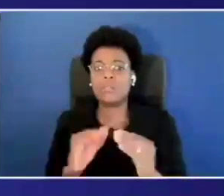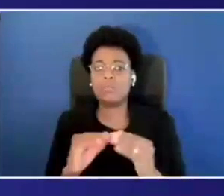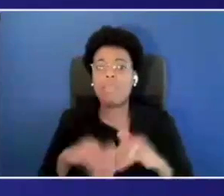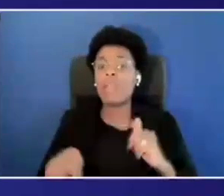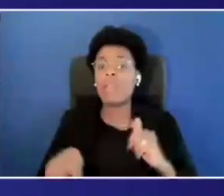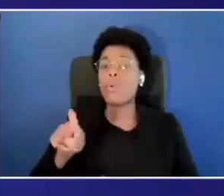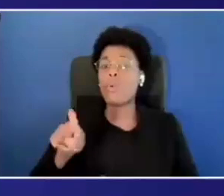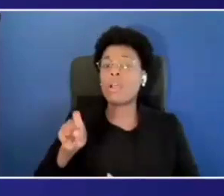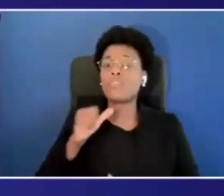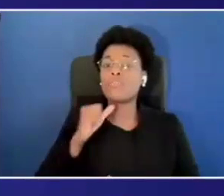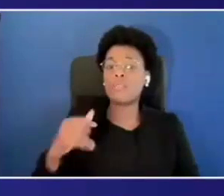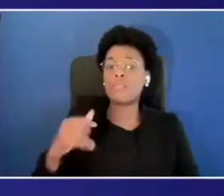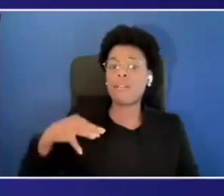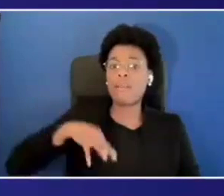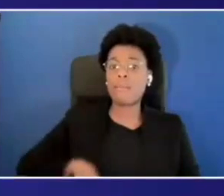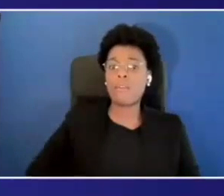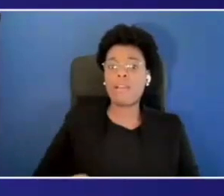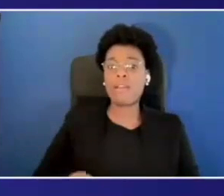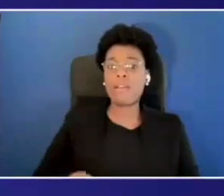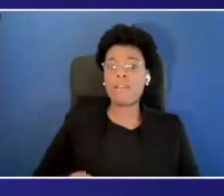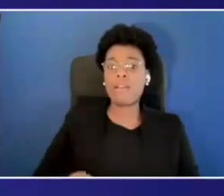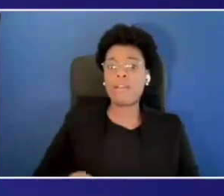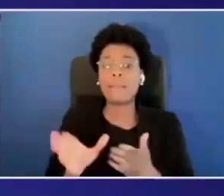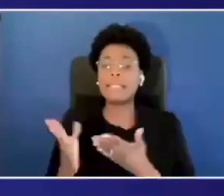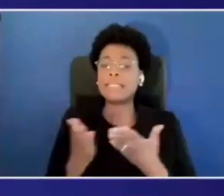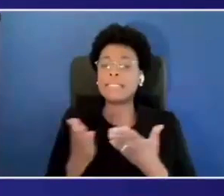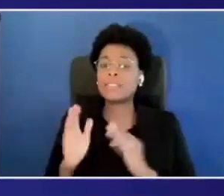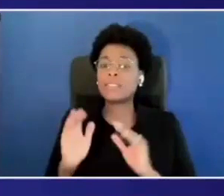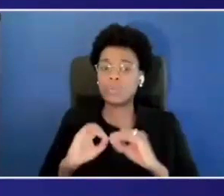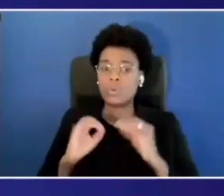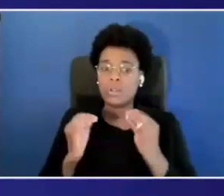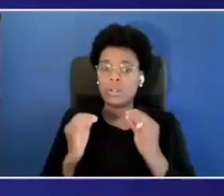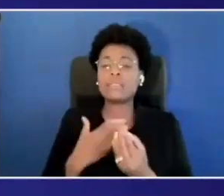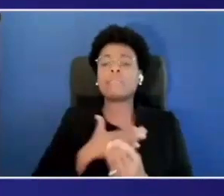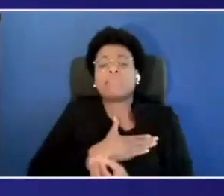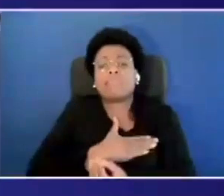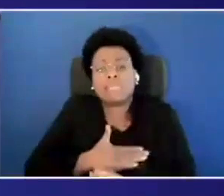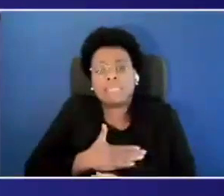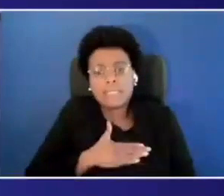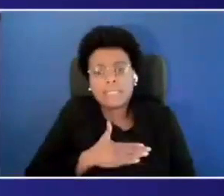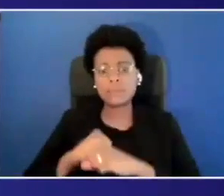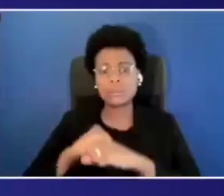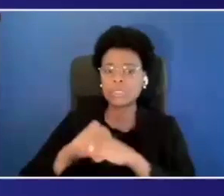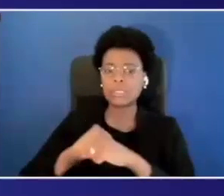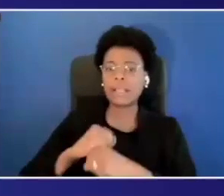We urge you protect PSLF, strengthen it. Let it continue to do what it does best.